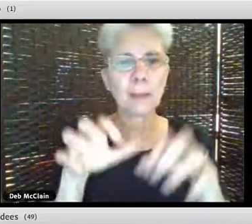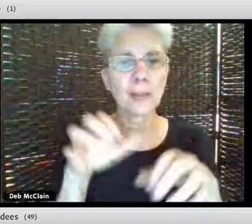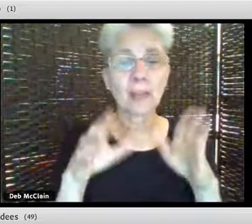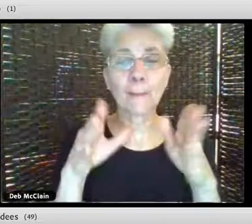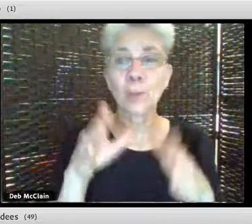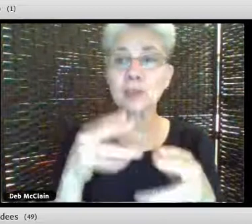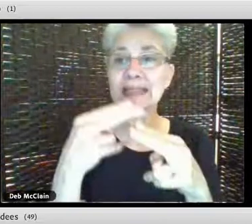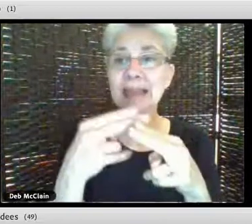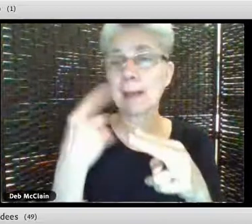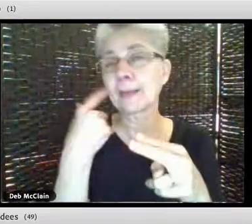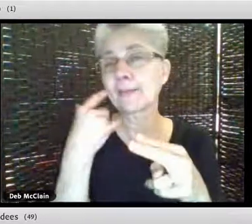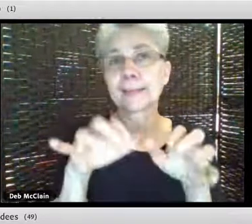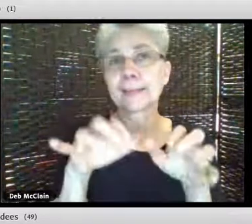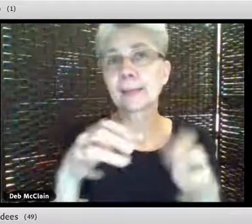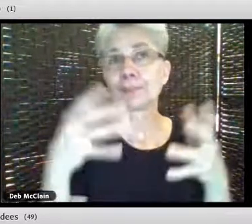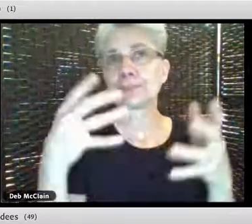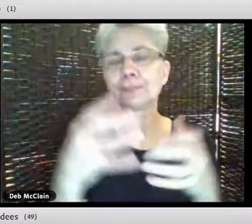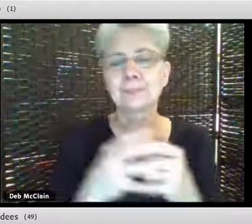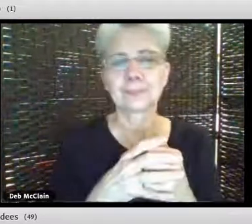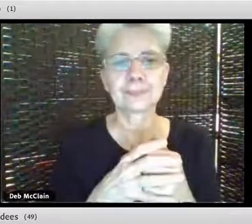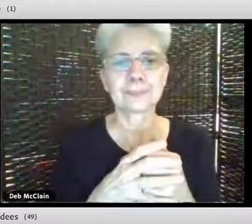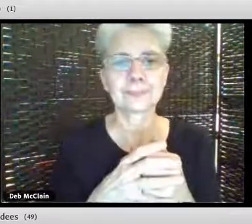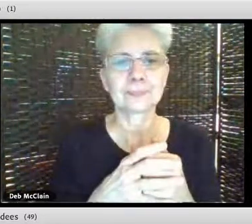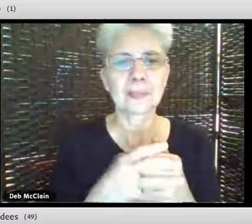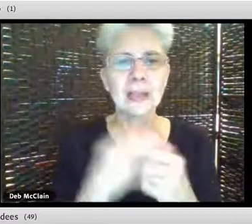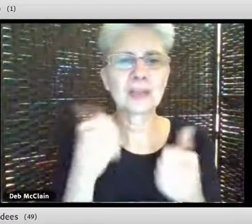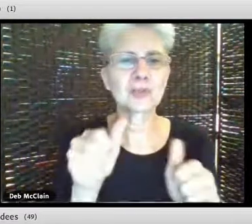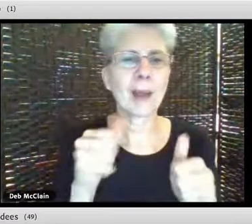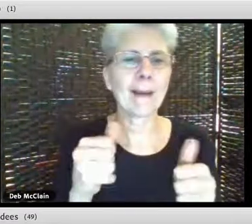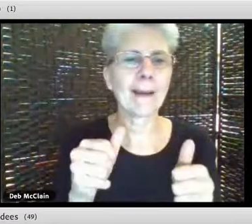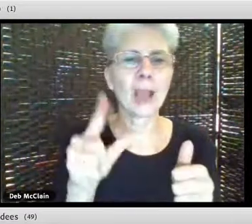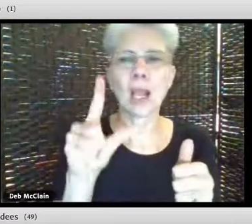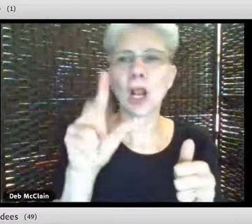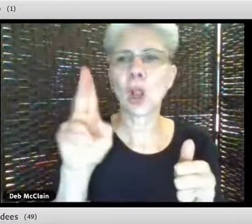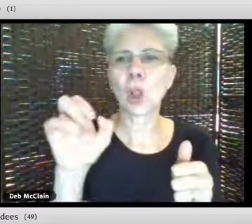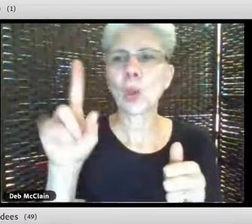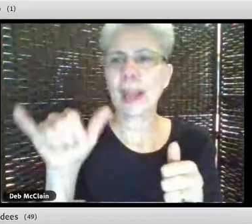So if I type in -- Let me try Luly. How about Luly?